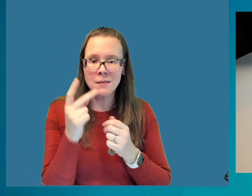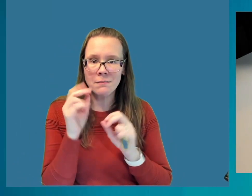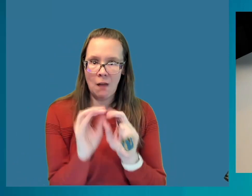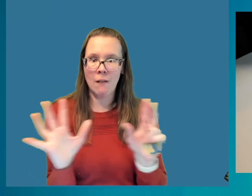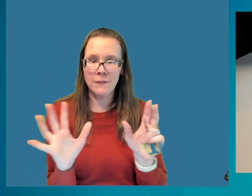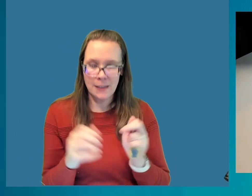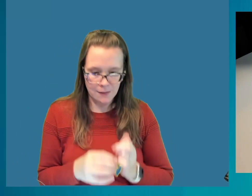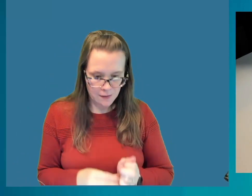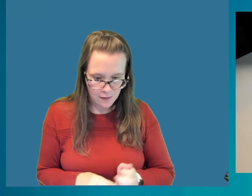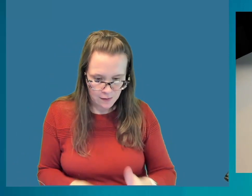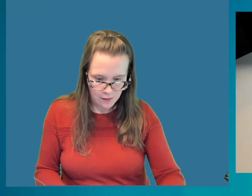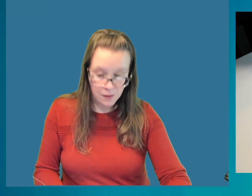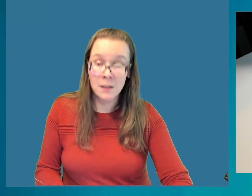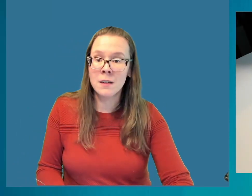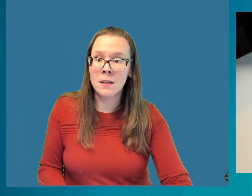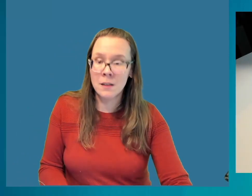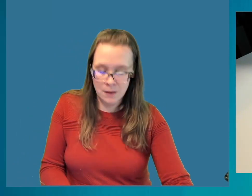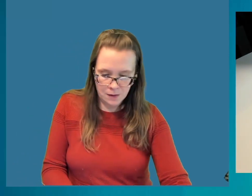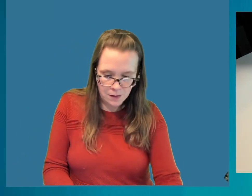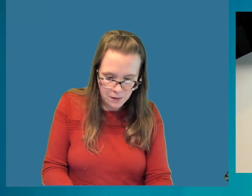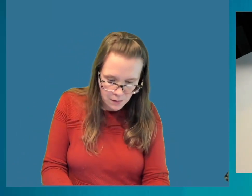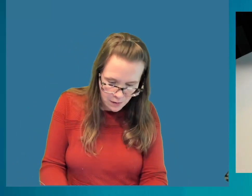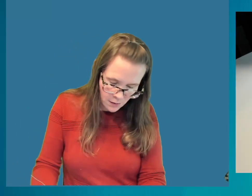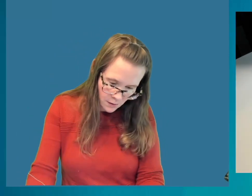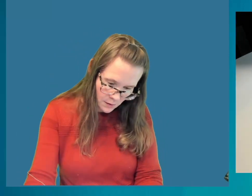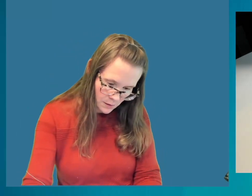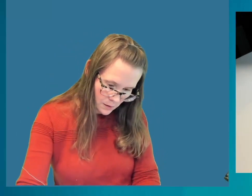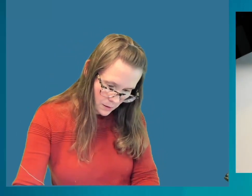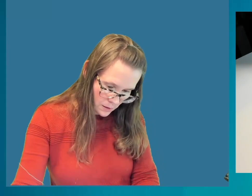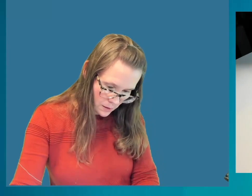And right now I'm going to trim where I started: that thread. Because I don't